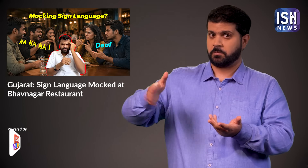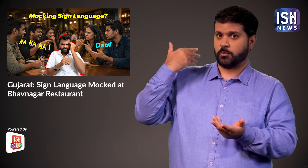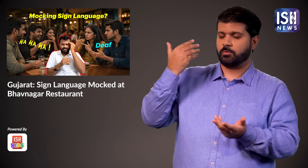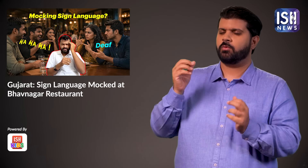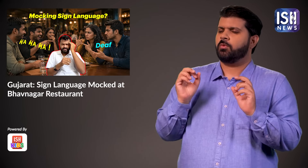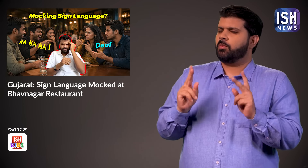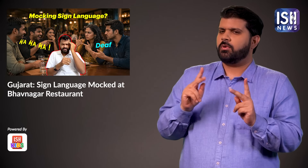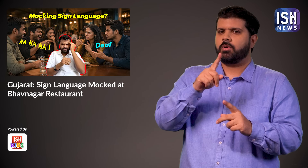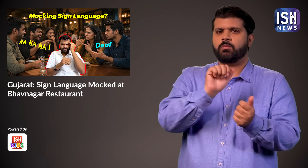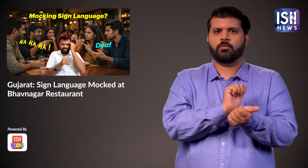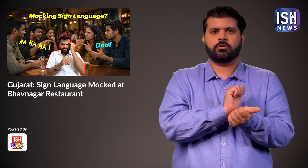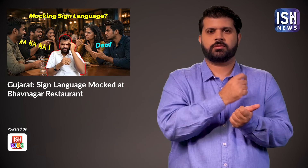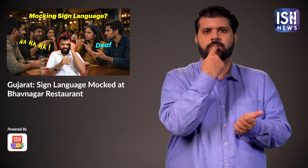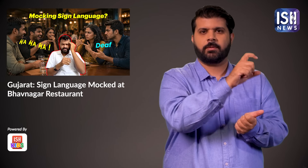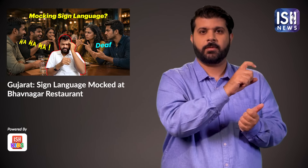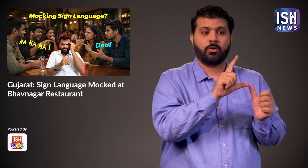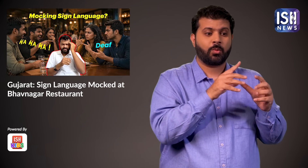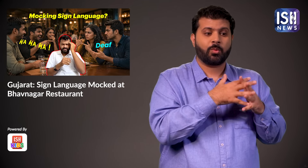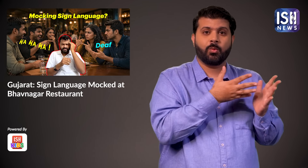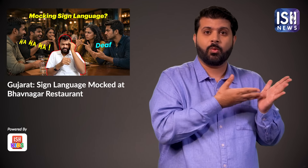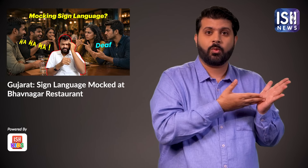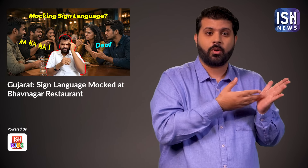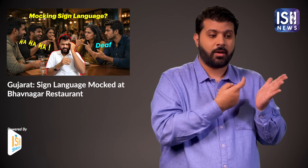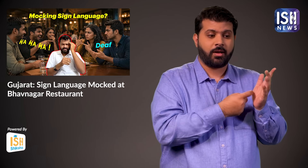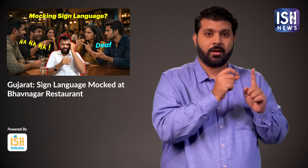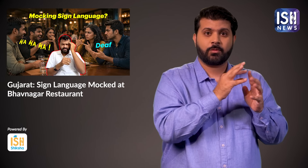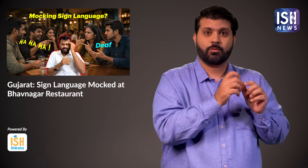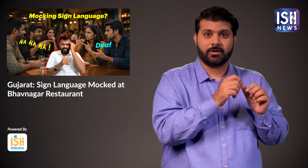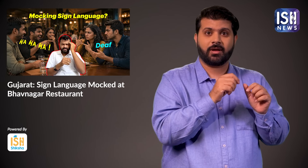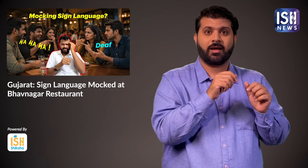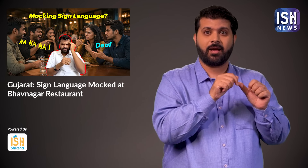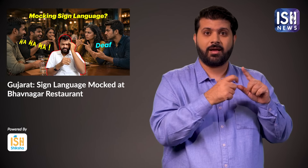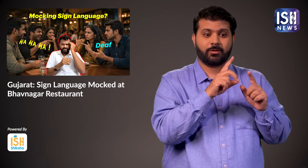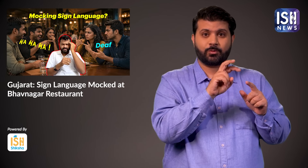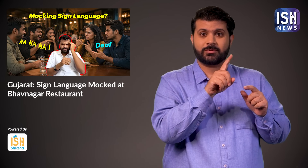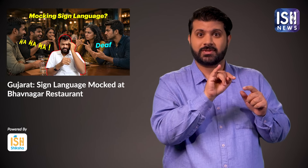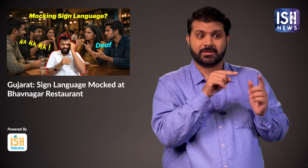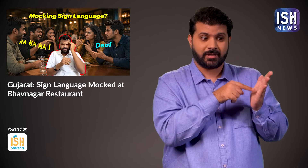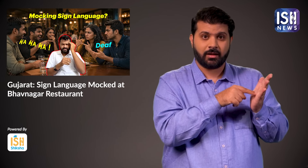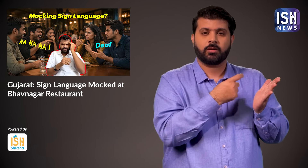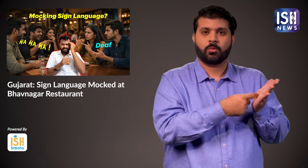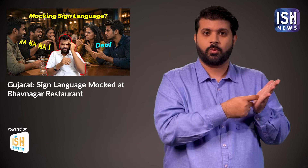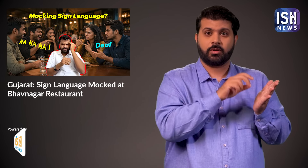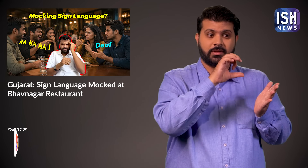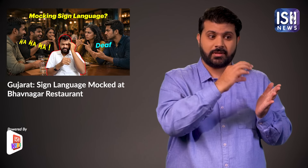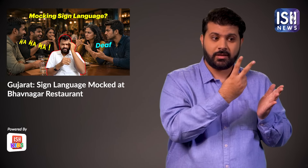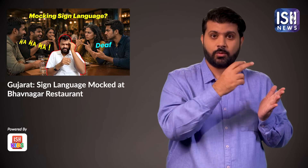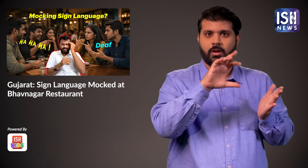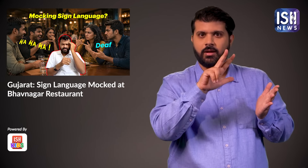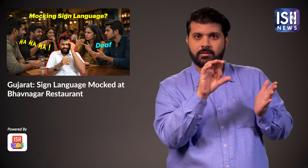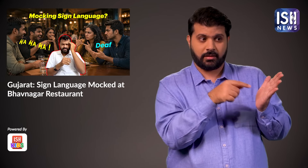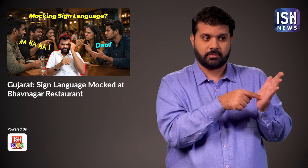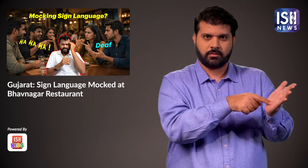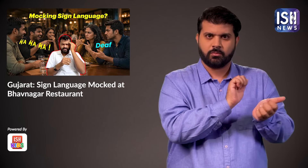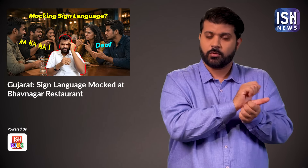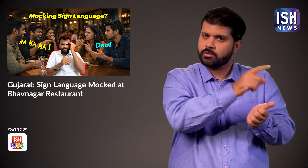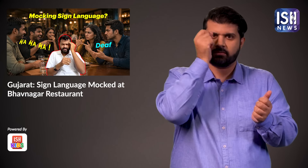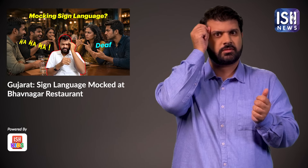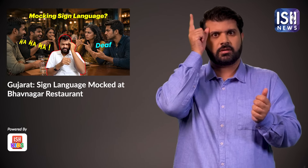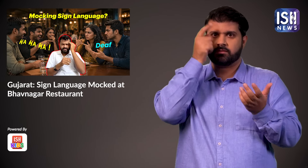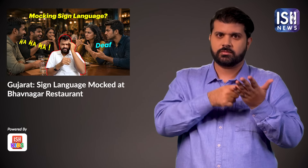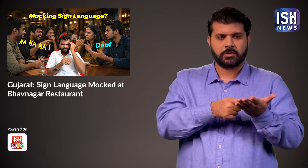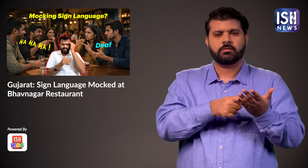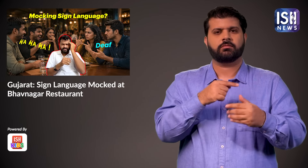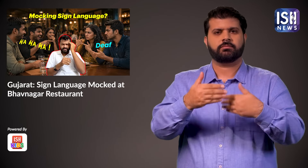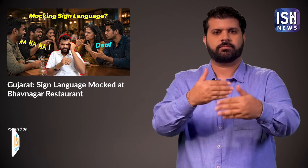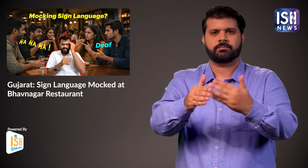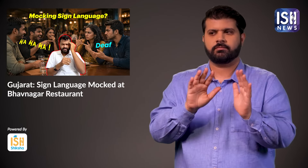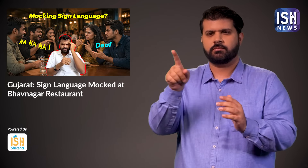If they refuse, approach the police and use the RPwD Act, 2016, Sections 89 and 92 which helps them recognise it’s about respect and act.